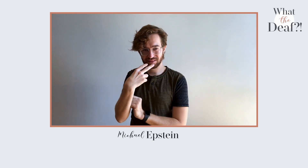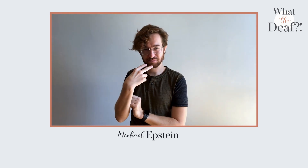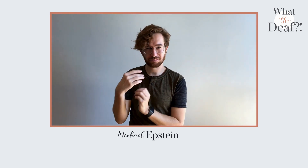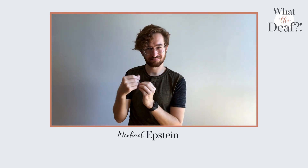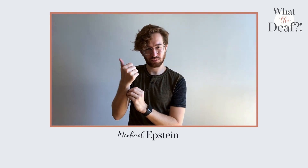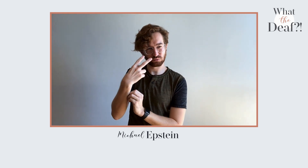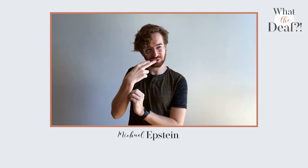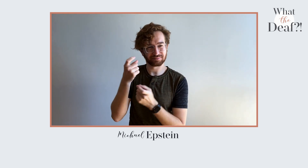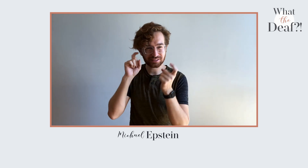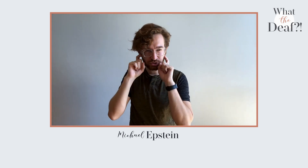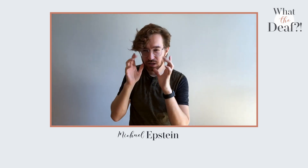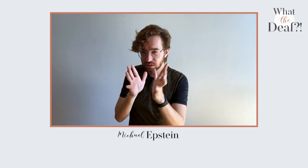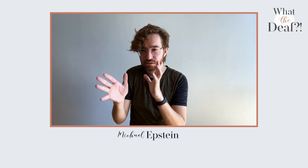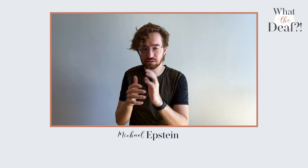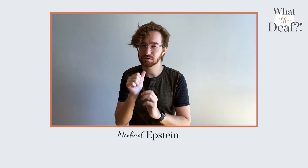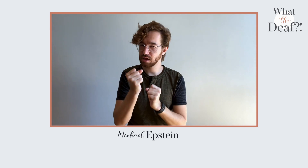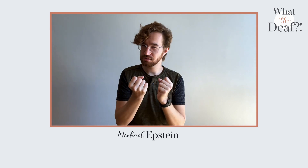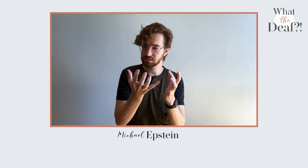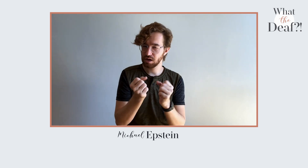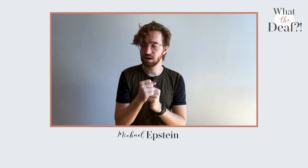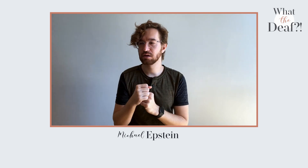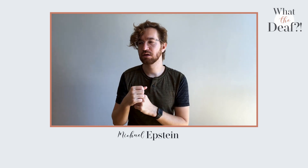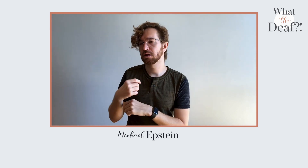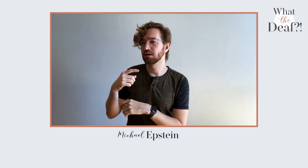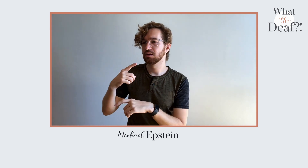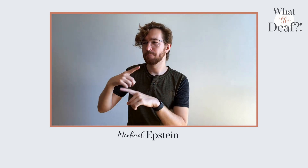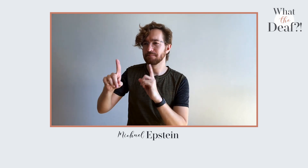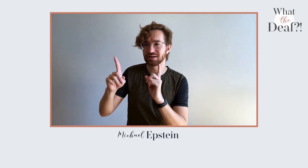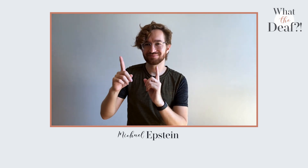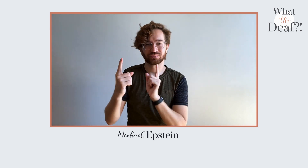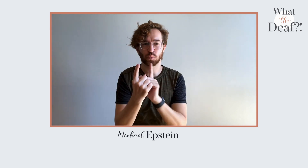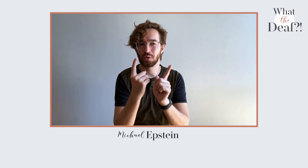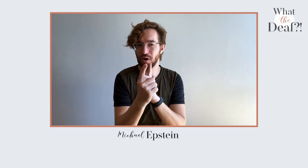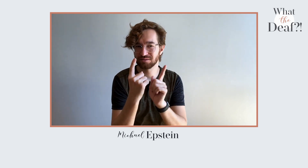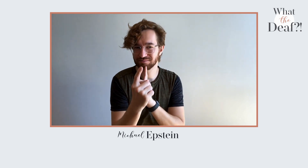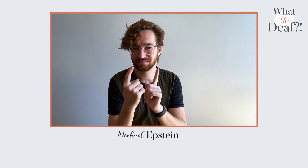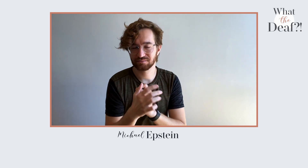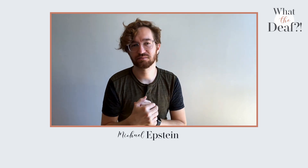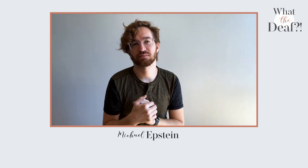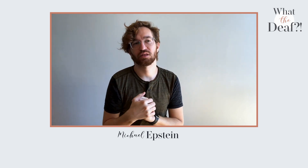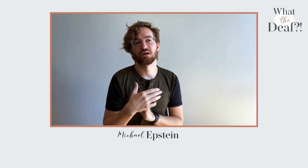I'm able to, with my hearing aids and lip reading, communicate fairly fluently without sign language. Again, let me emphasize that's one-on-one.